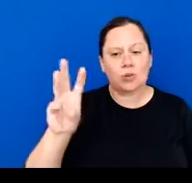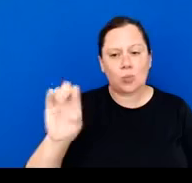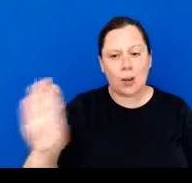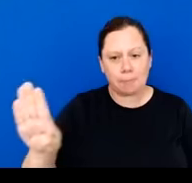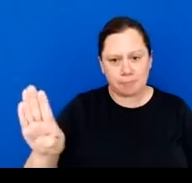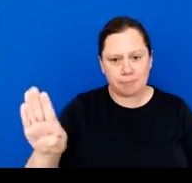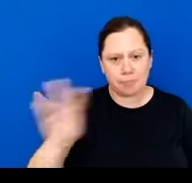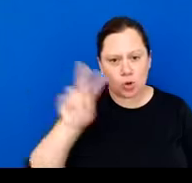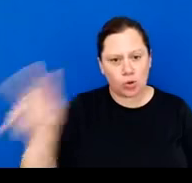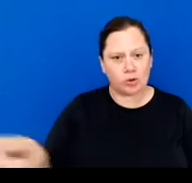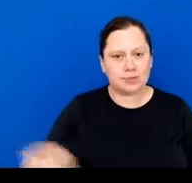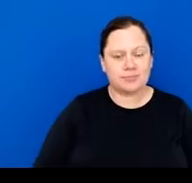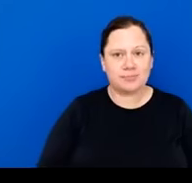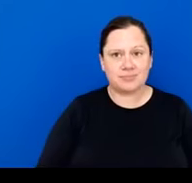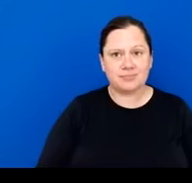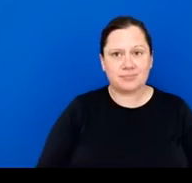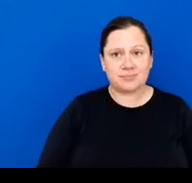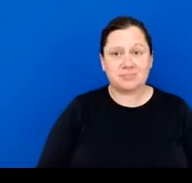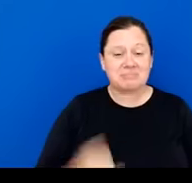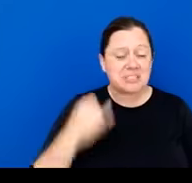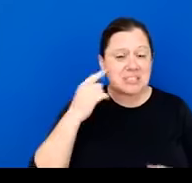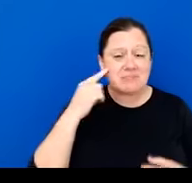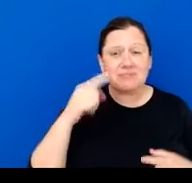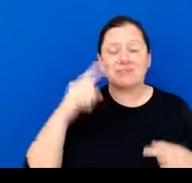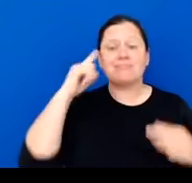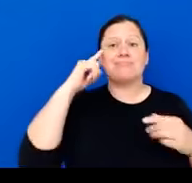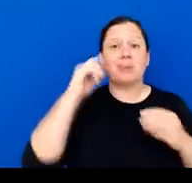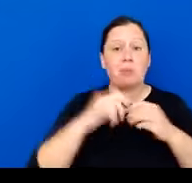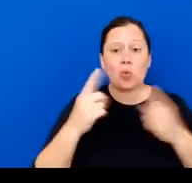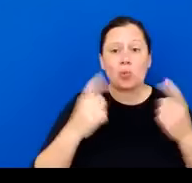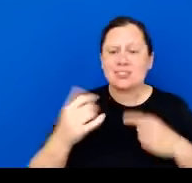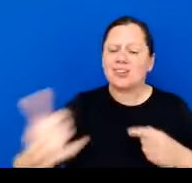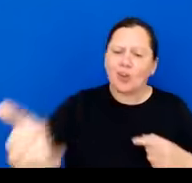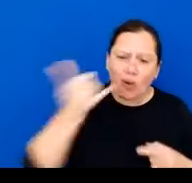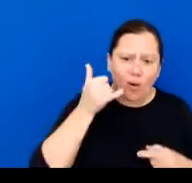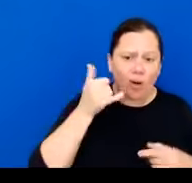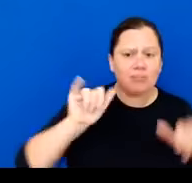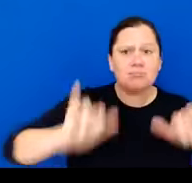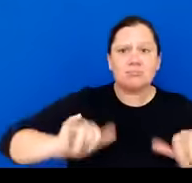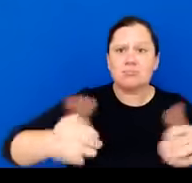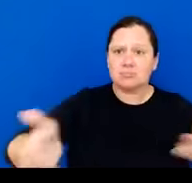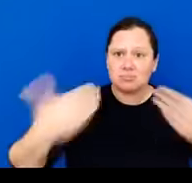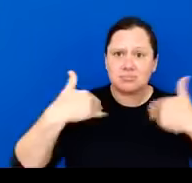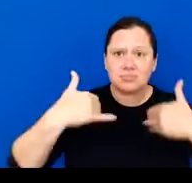you have any questions in the meantime thank you for joining us and have a good night